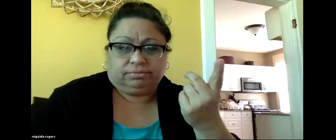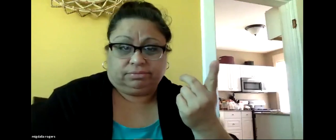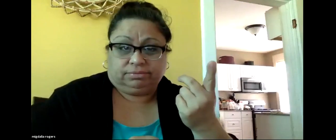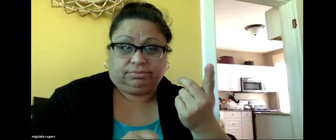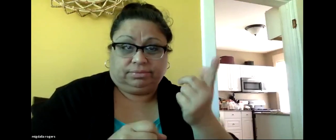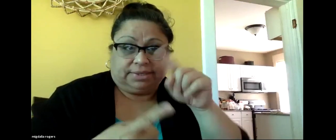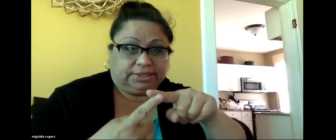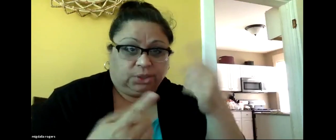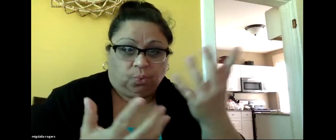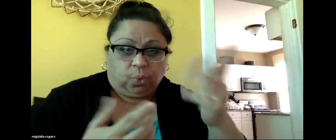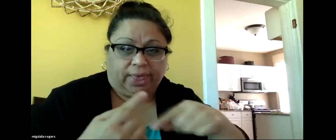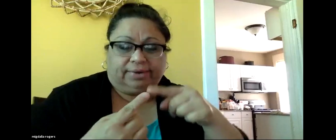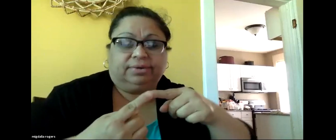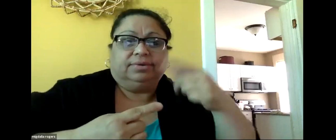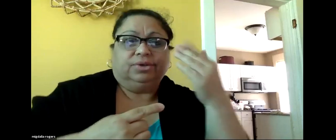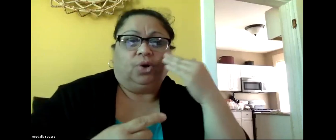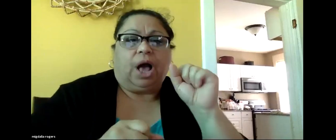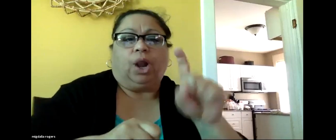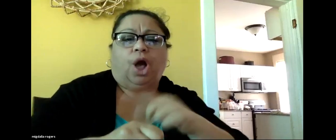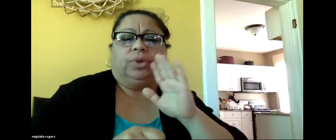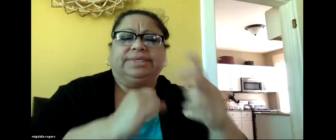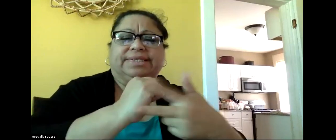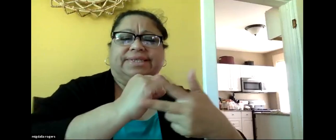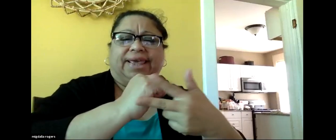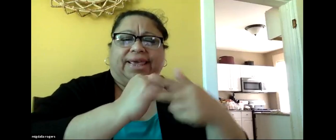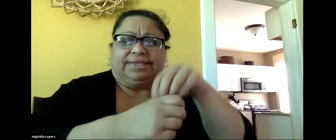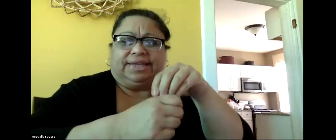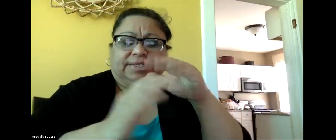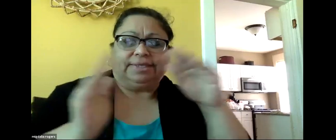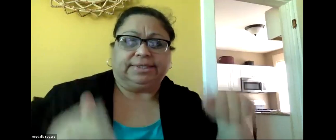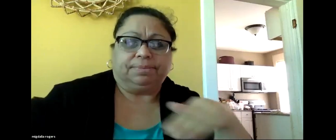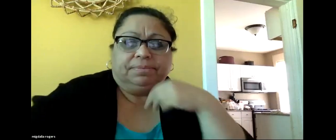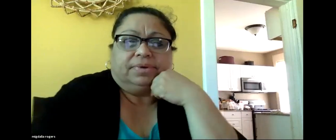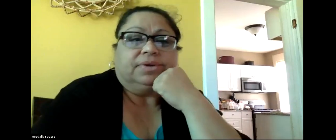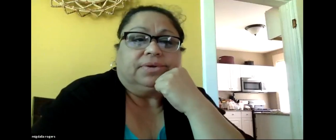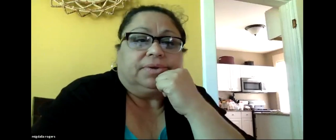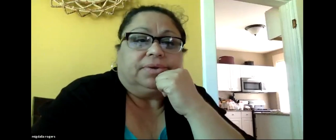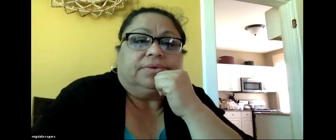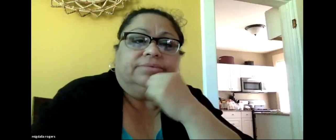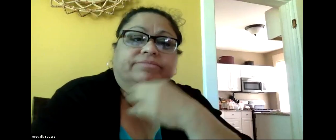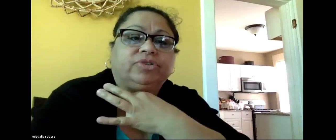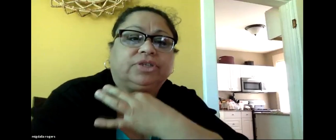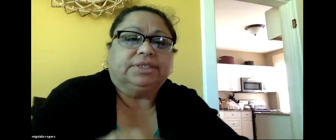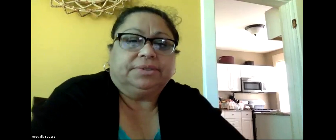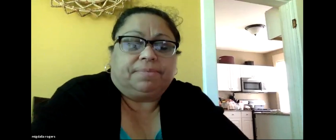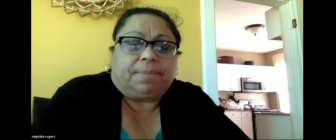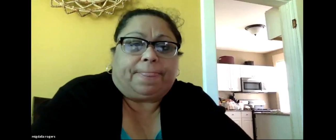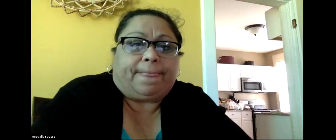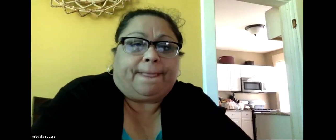How long are those ballots stored? How long? And how long will it stay within the system?